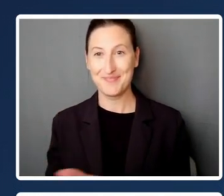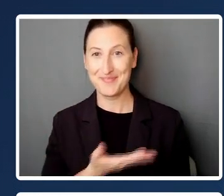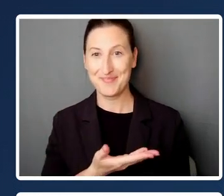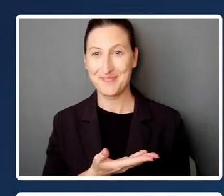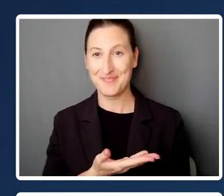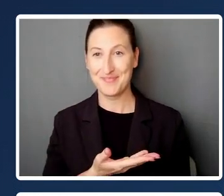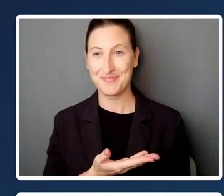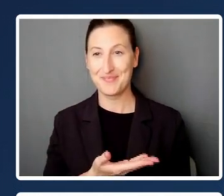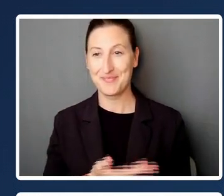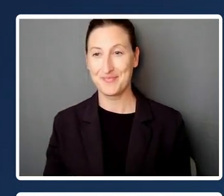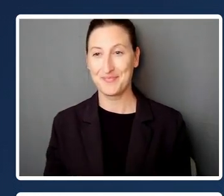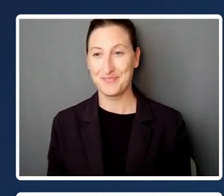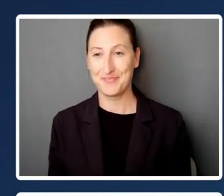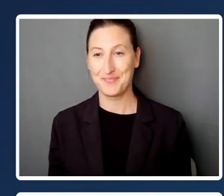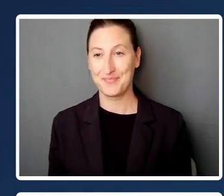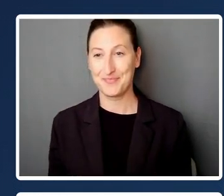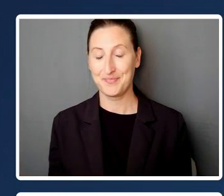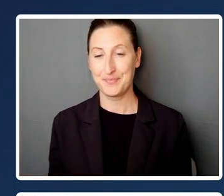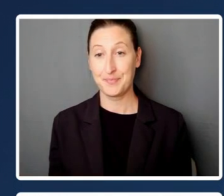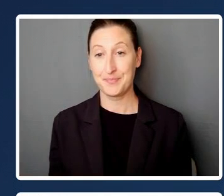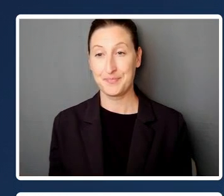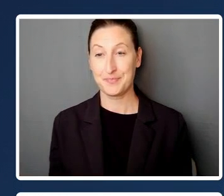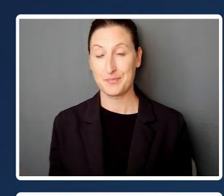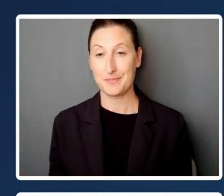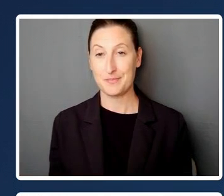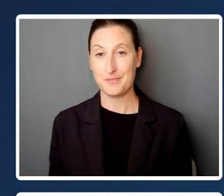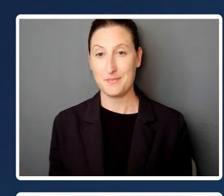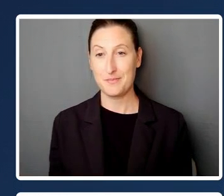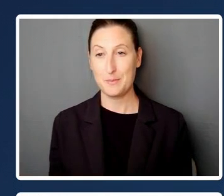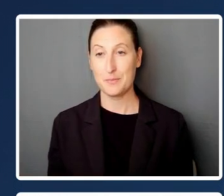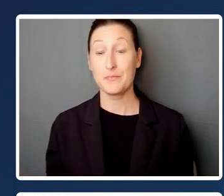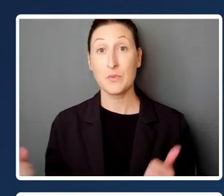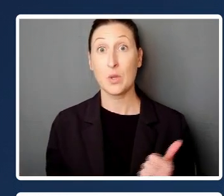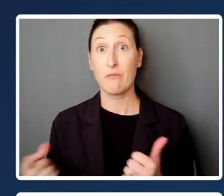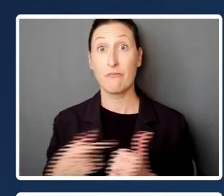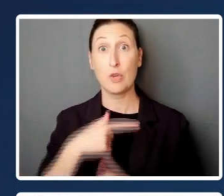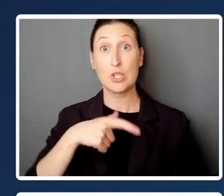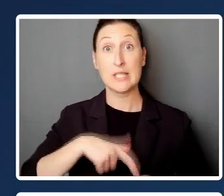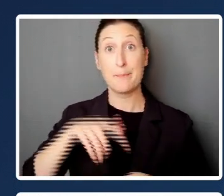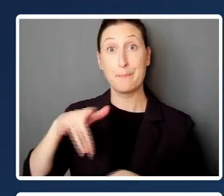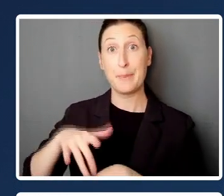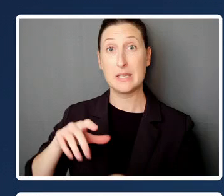when I was first brought onto the Smithsonian Anacostia Community Museum,